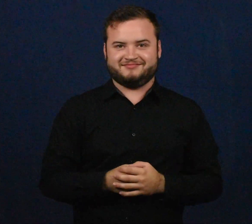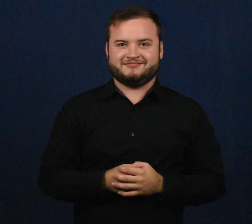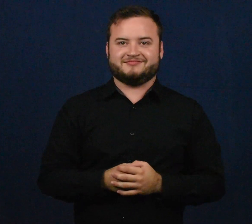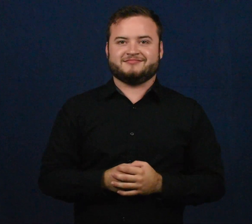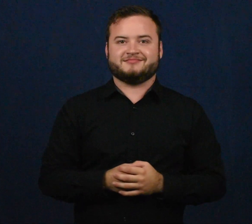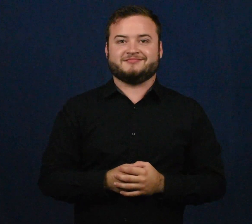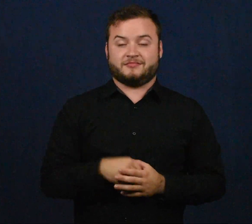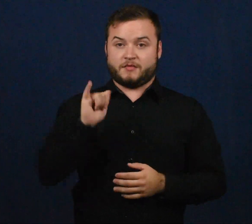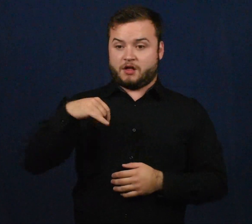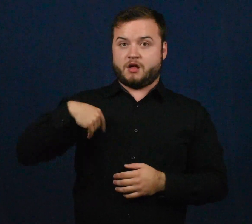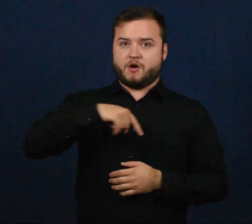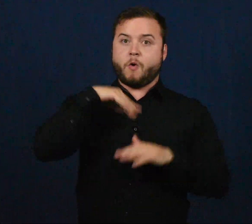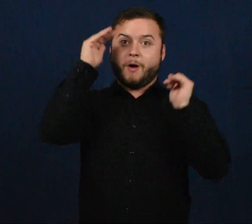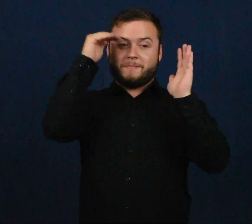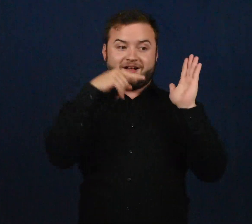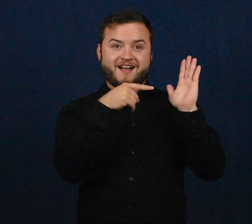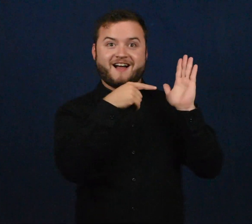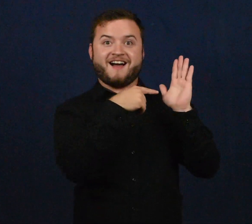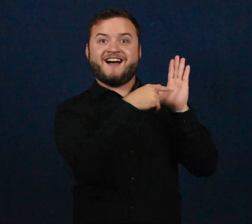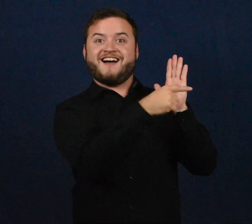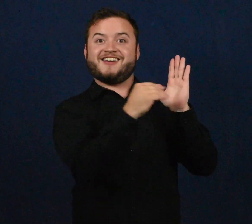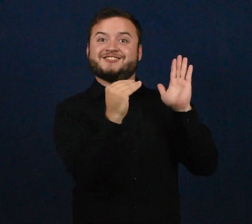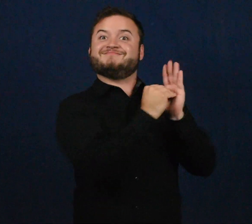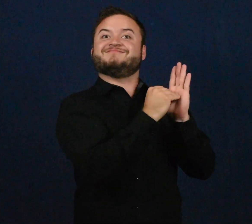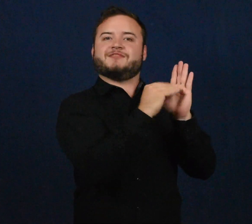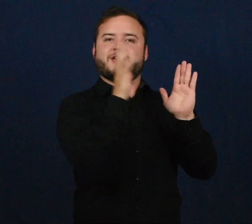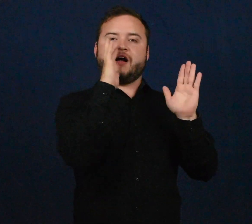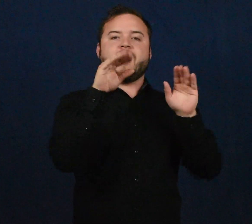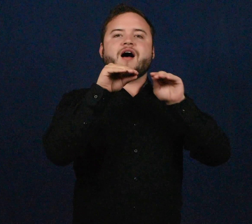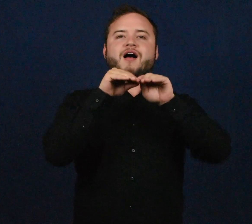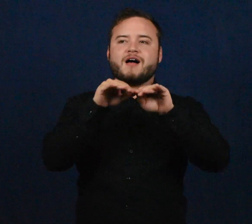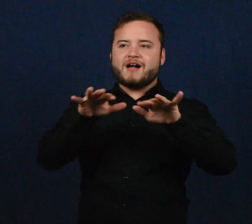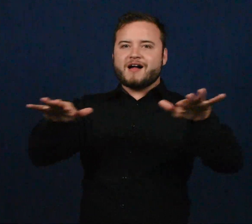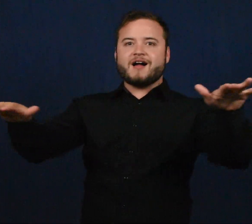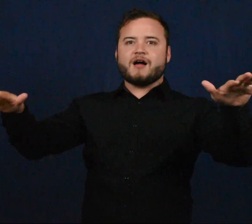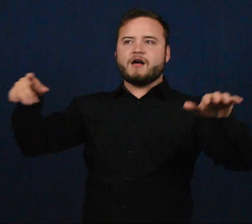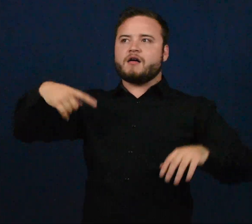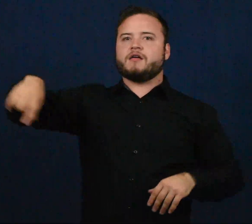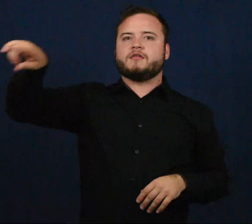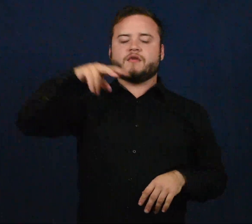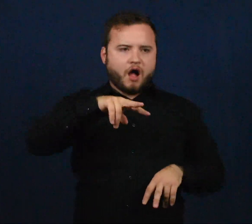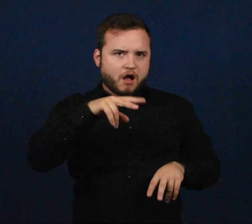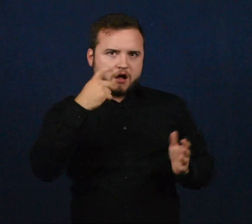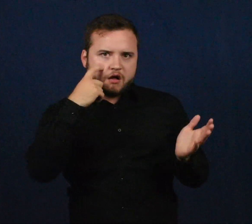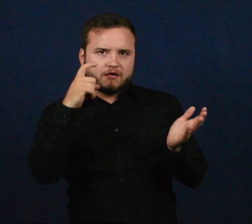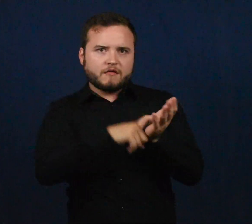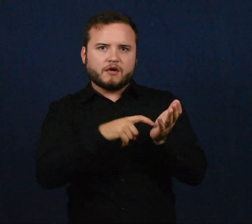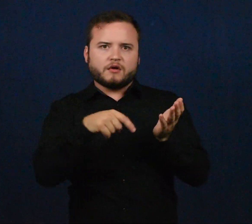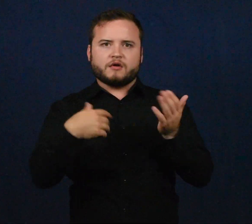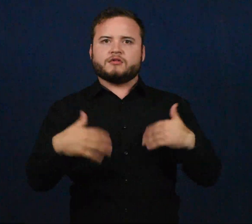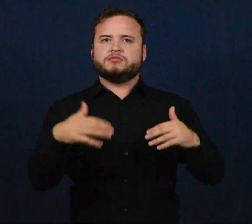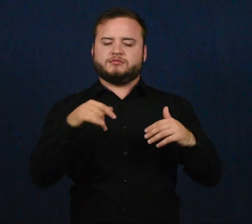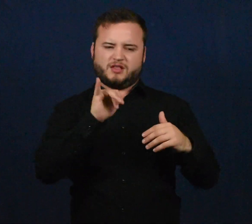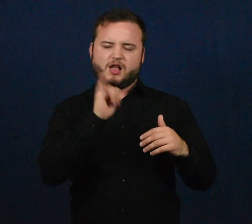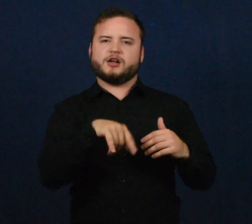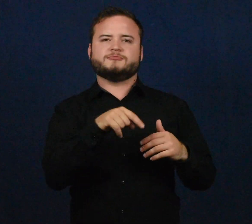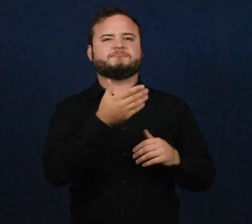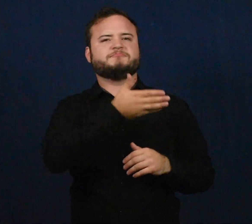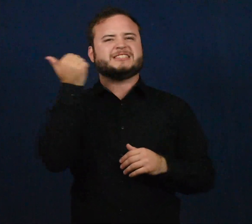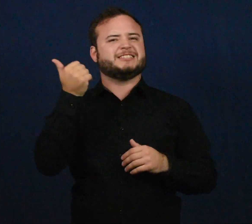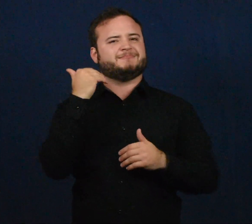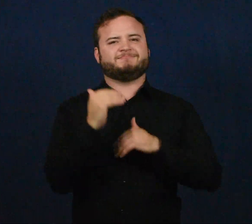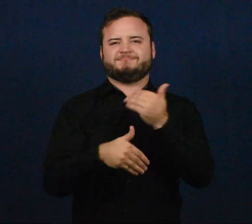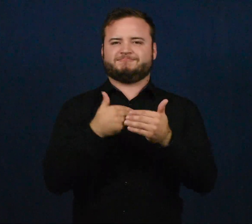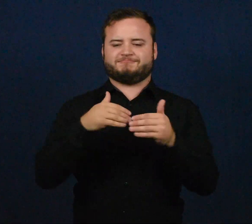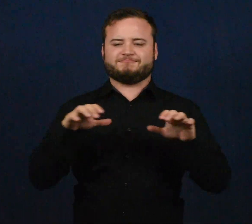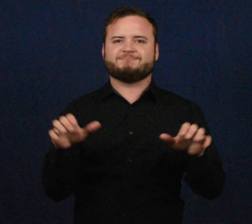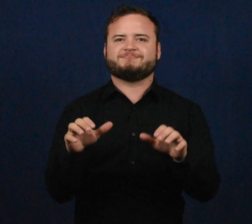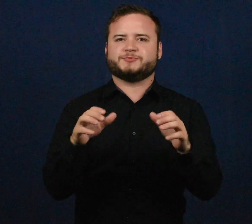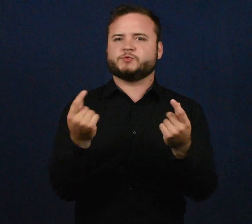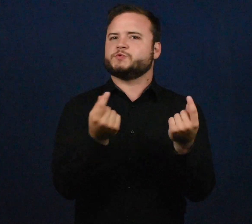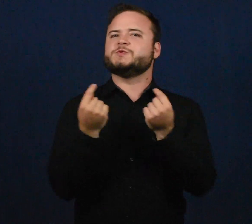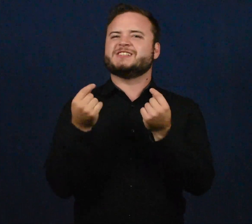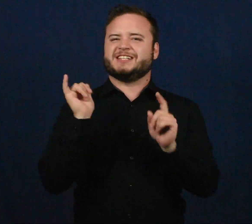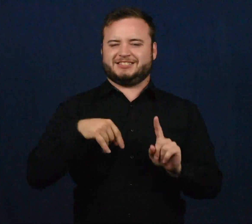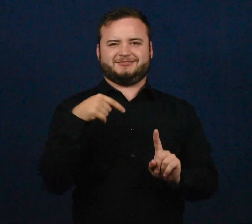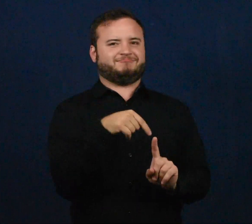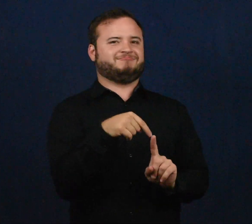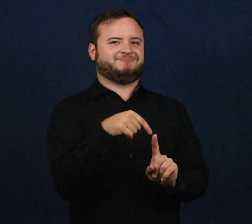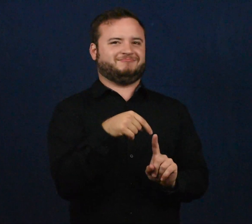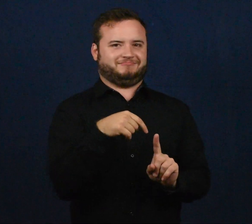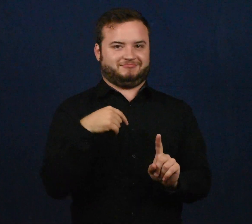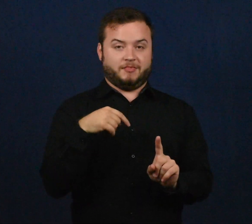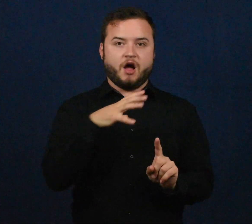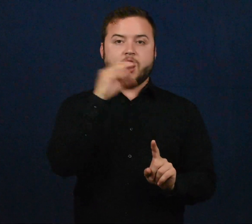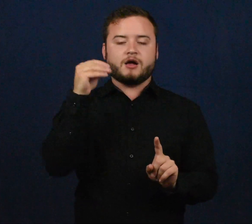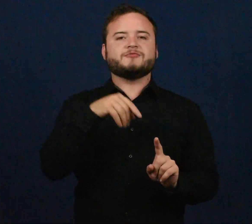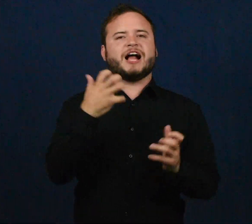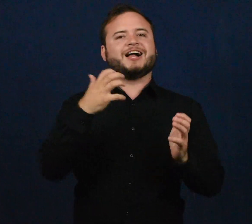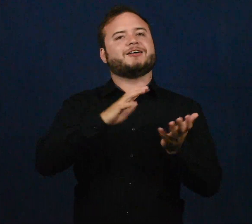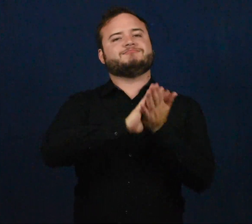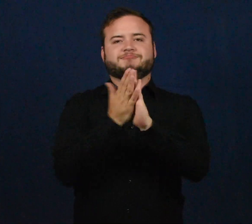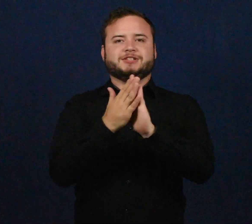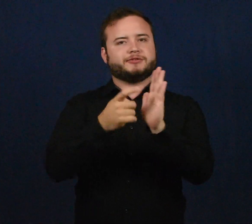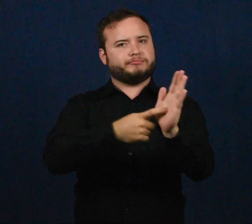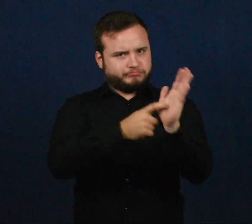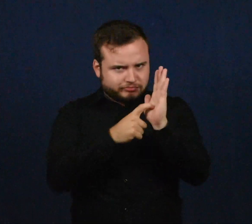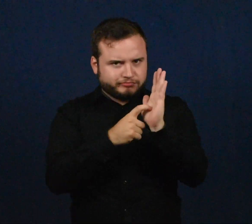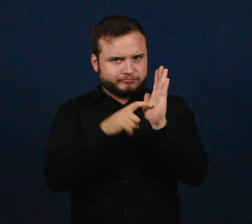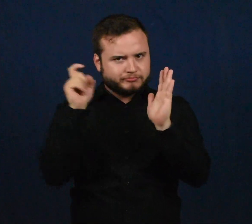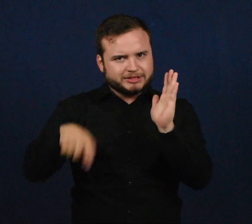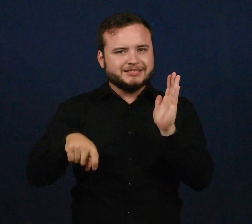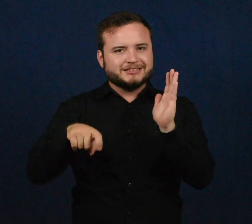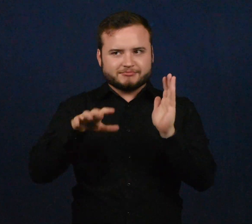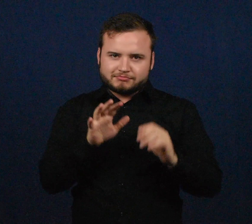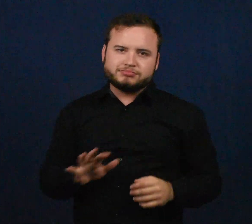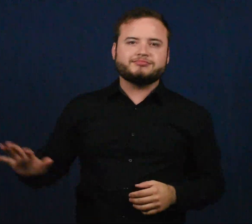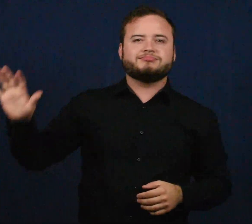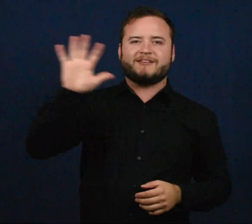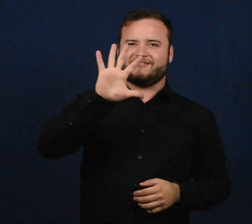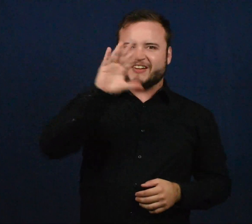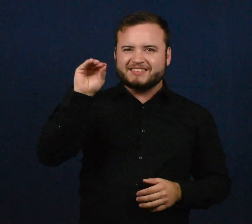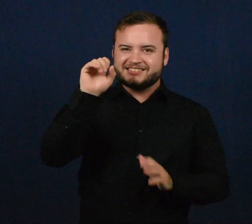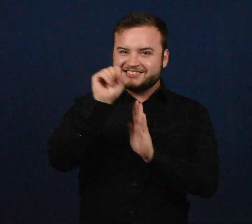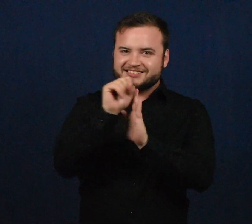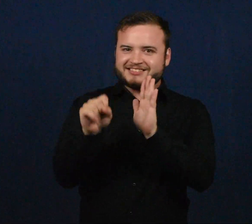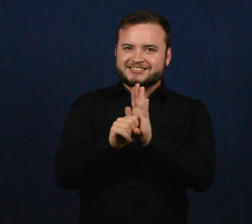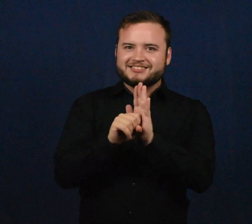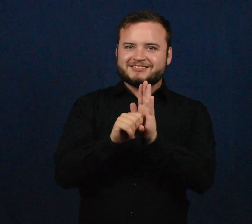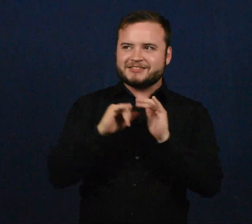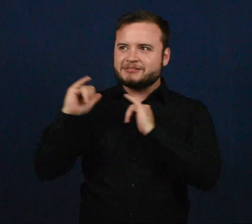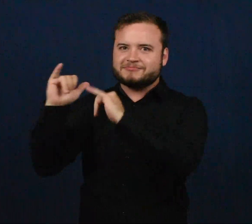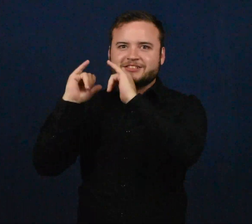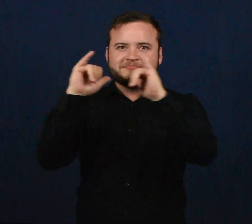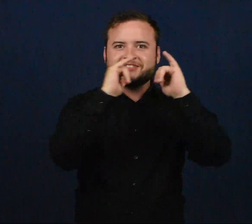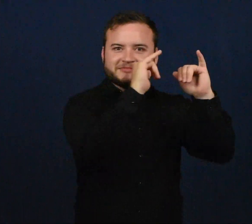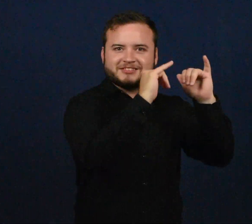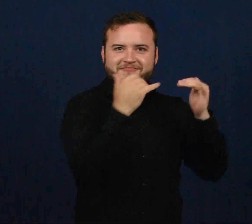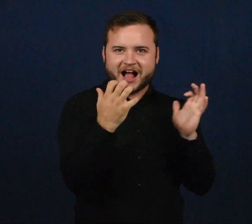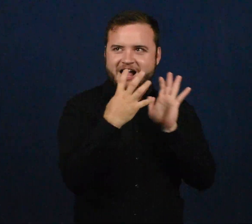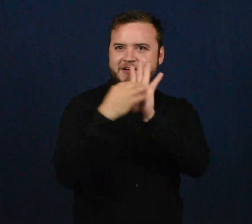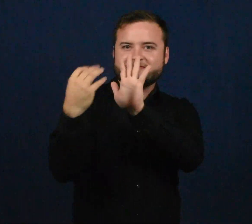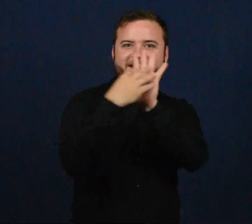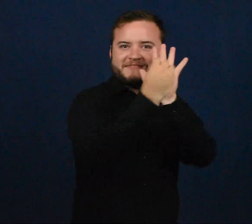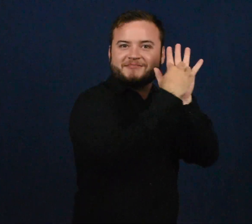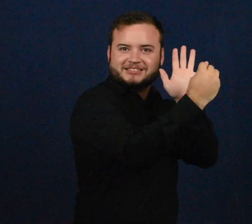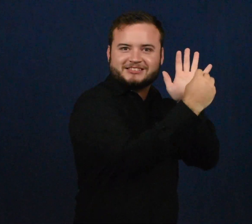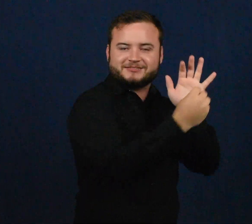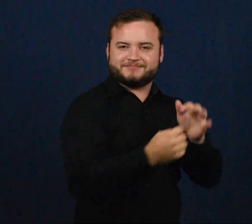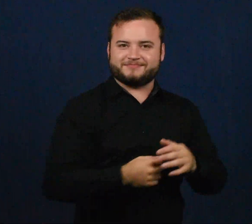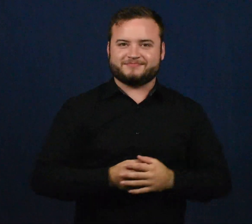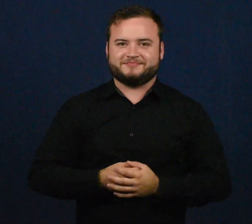which we hope will lead to recognition of this service as a best practices and a requirement in all 50 states.